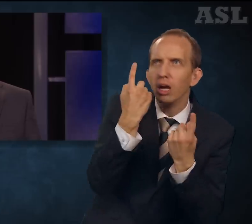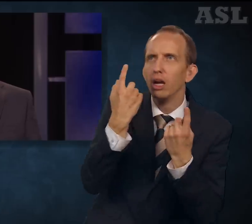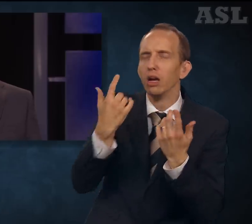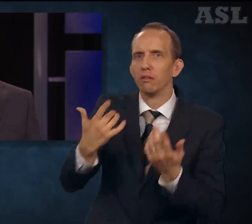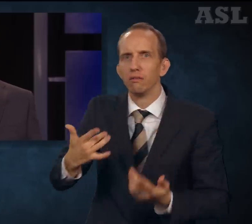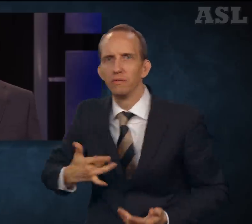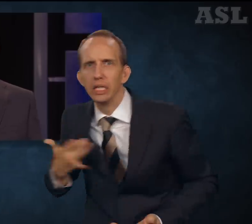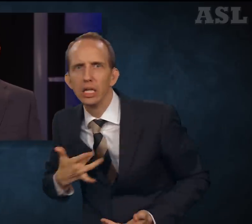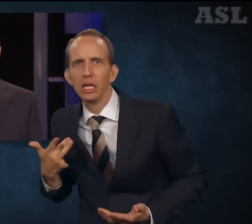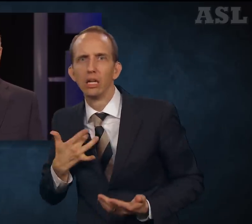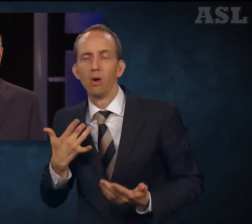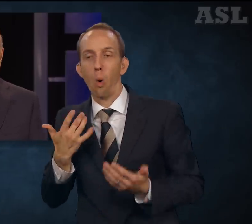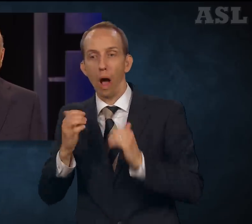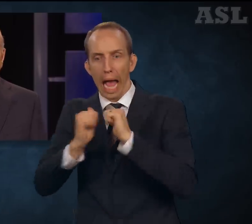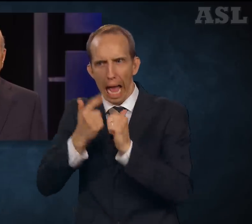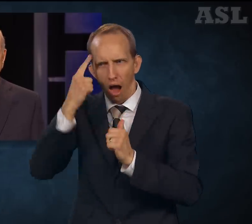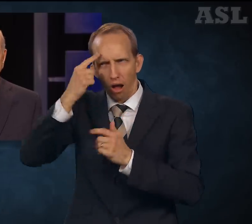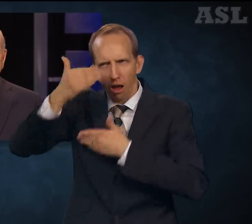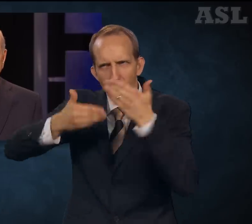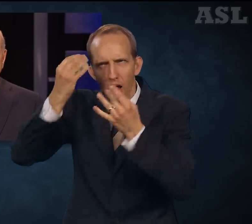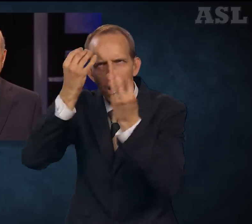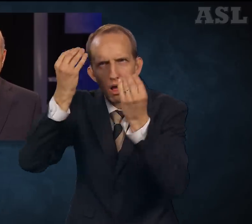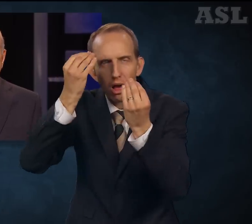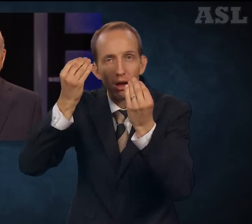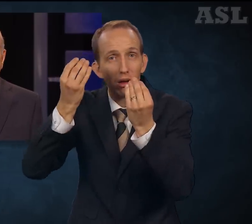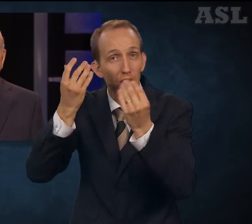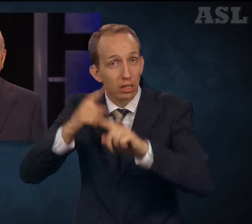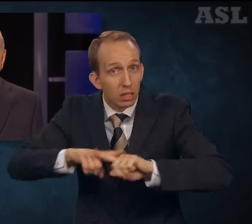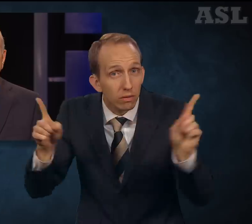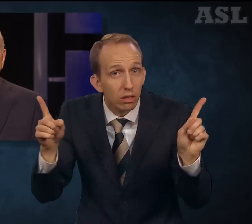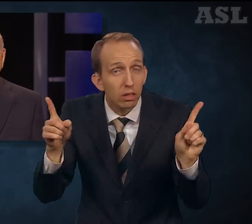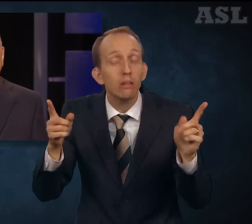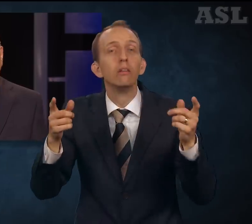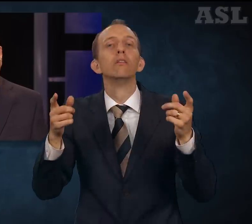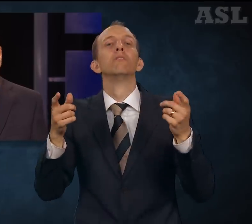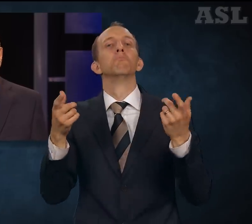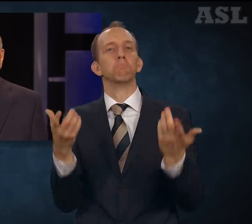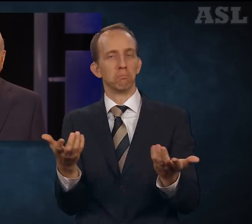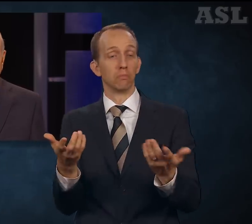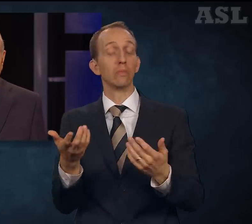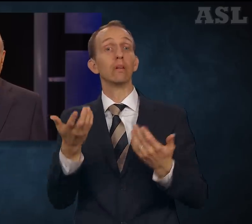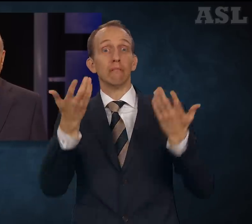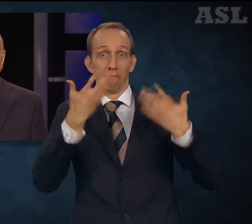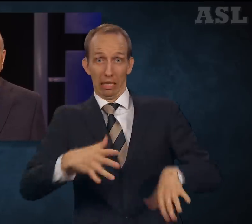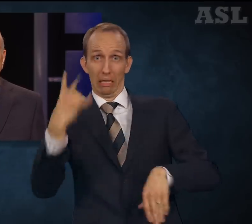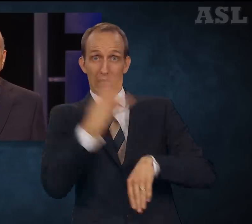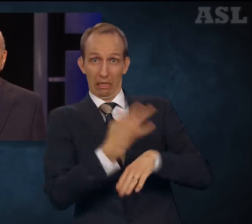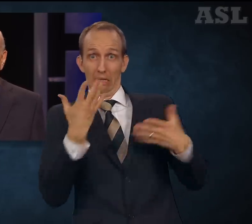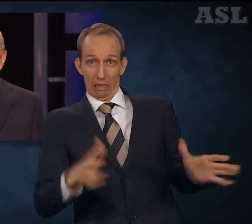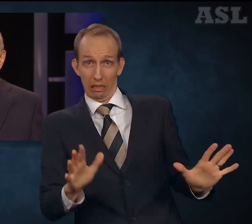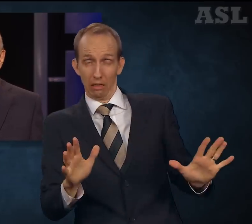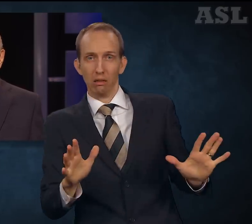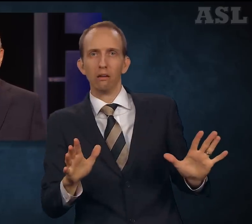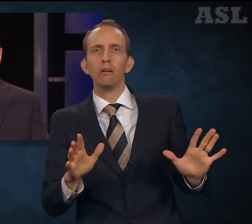AND WHAT YOU THINK, AND EVEN HOW YOU THINK, DURING THOSE